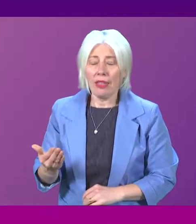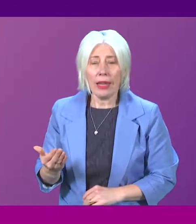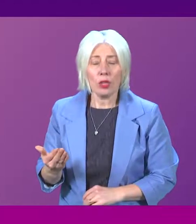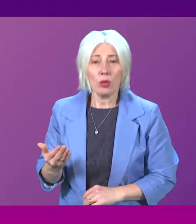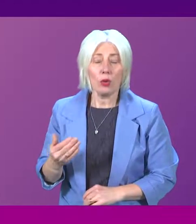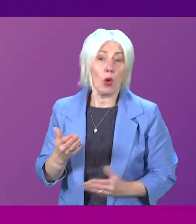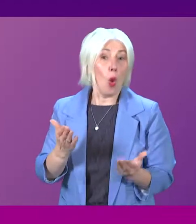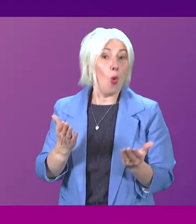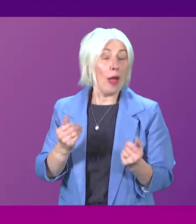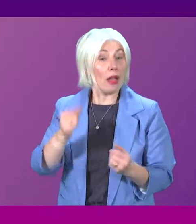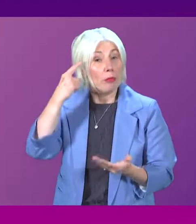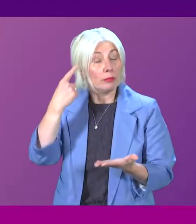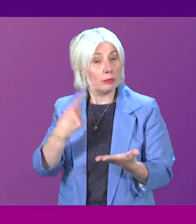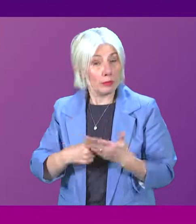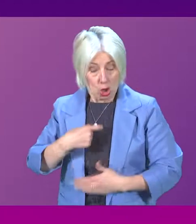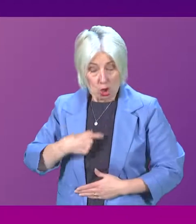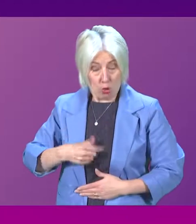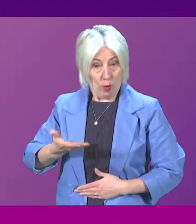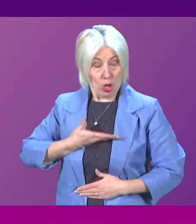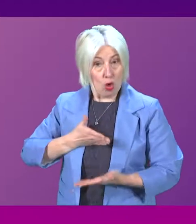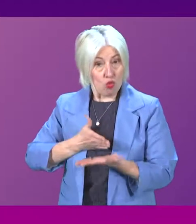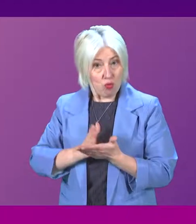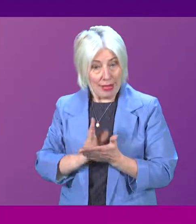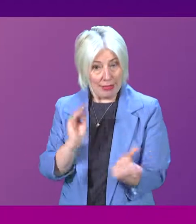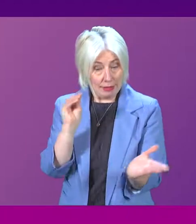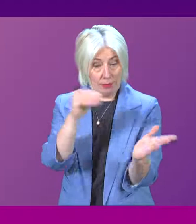I welcome the decision to put human rights into the terms of reference.